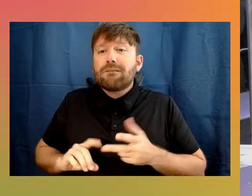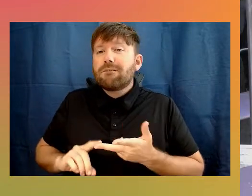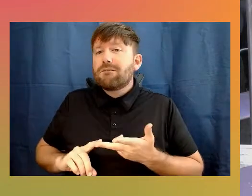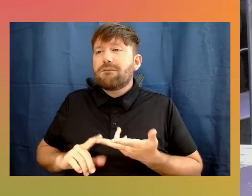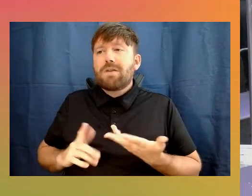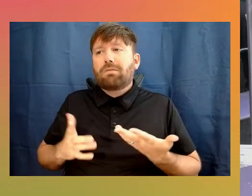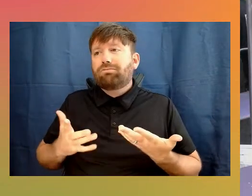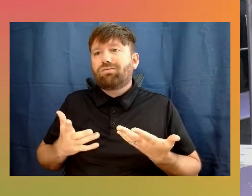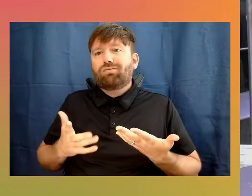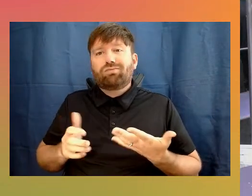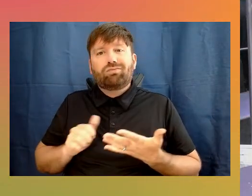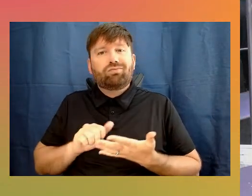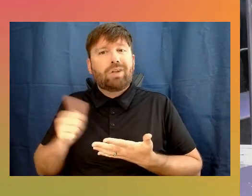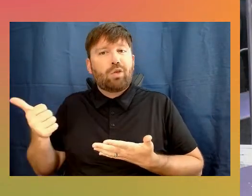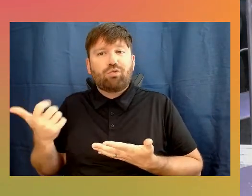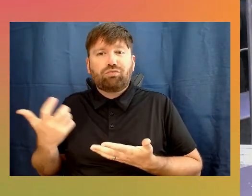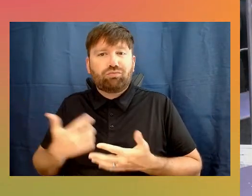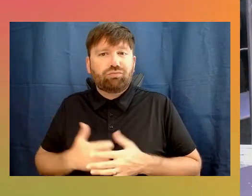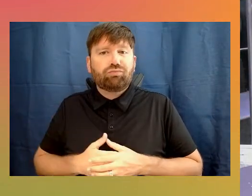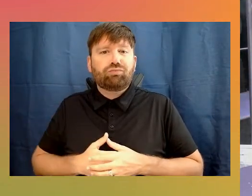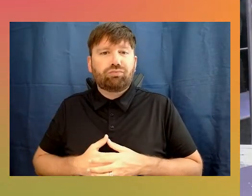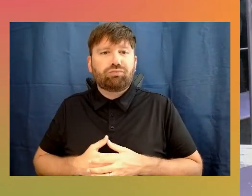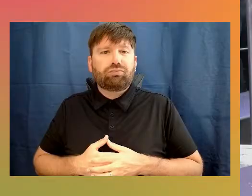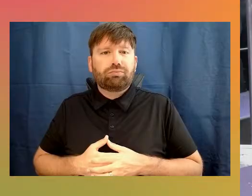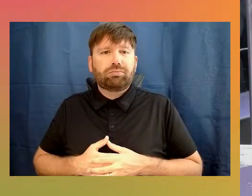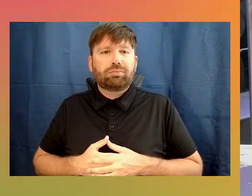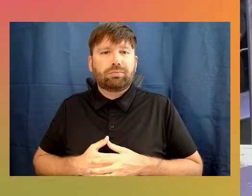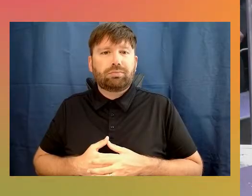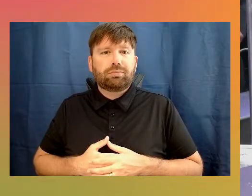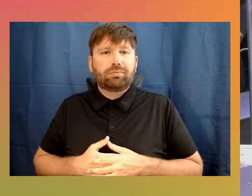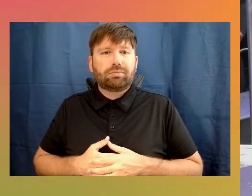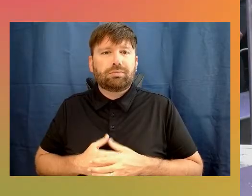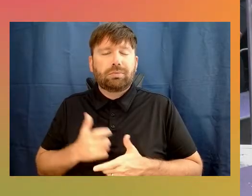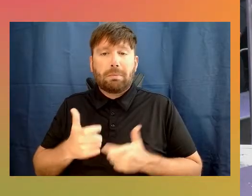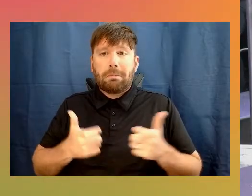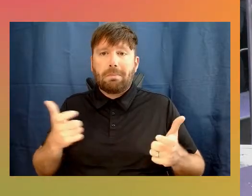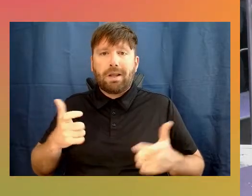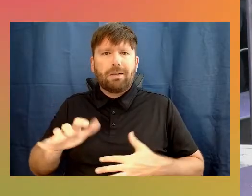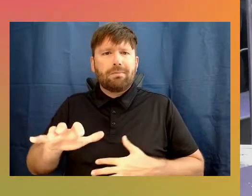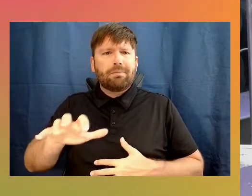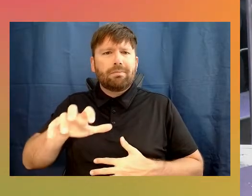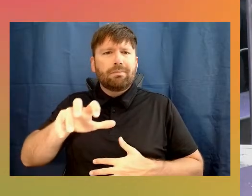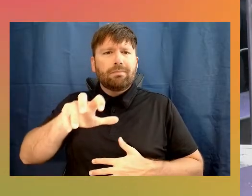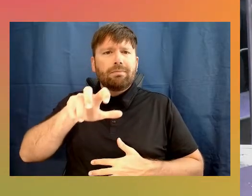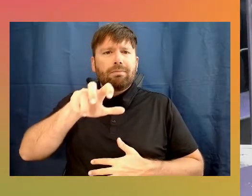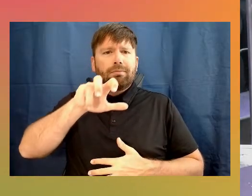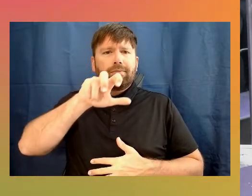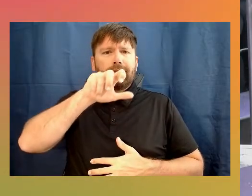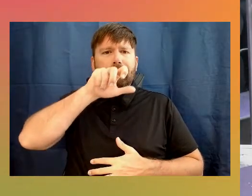GRATITUDE FOR THE SUMMER SUN,